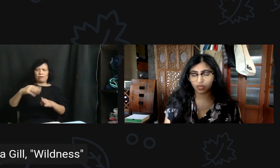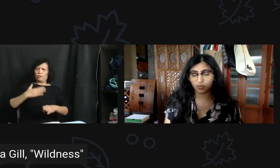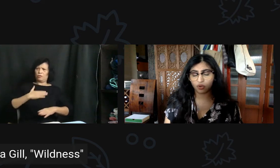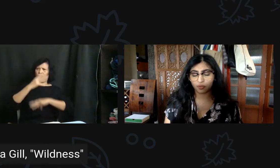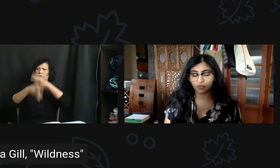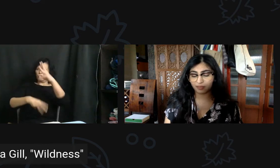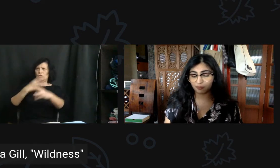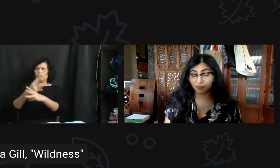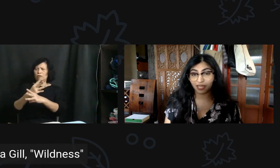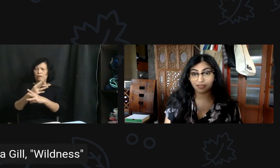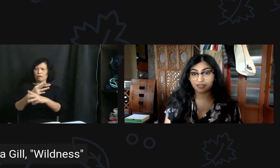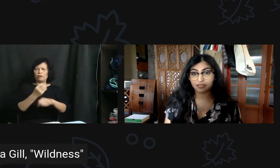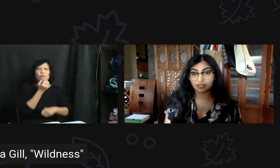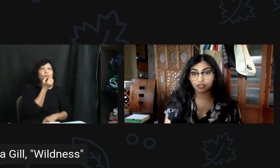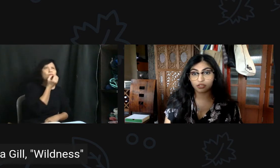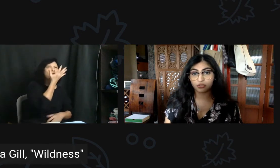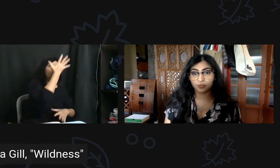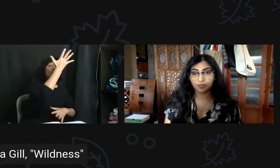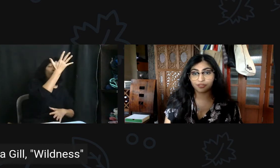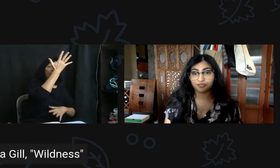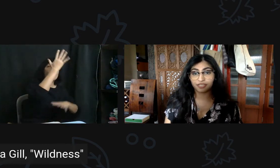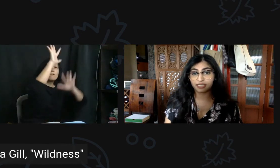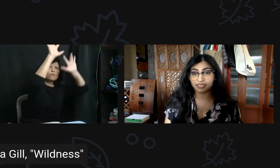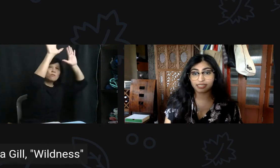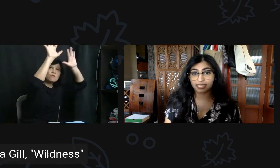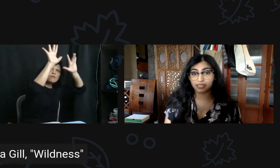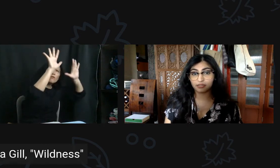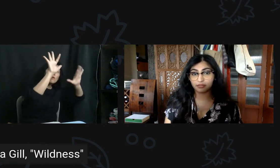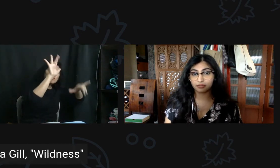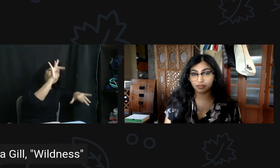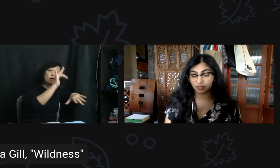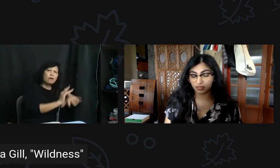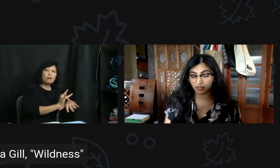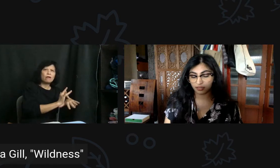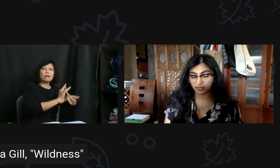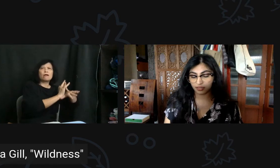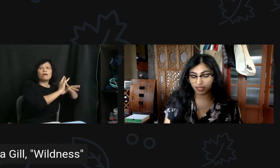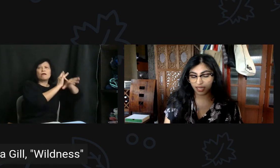where warm rain pelts through perforated skin